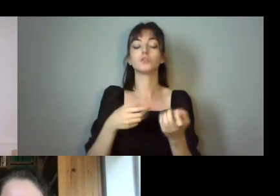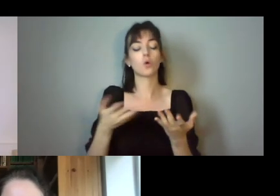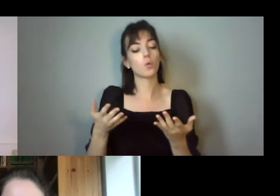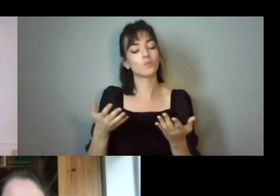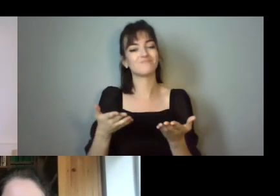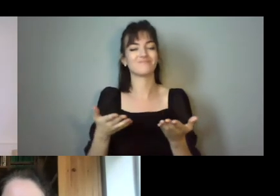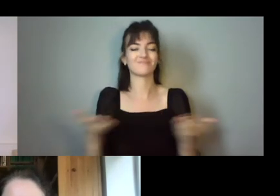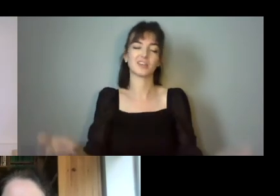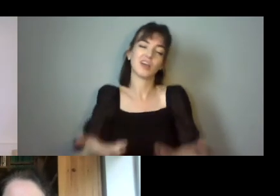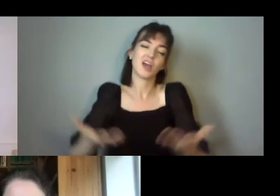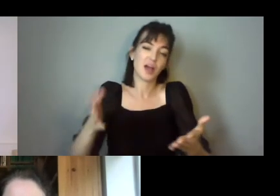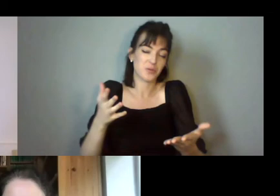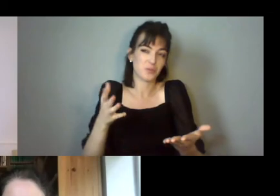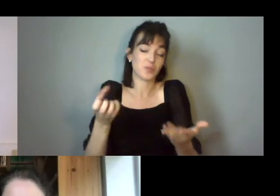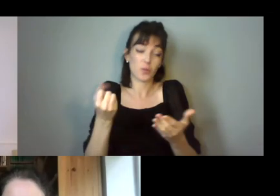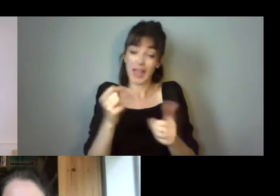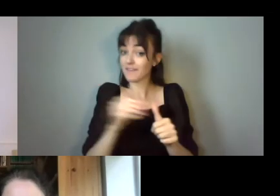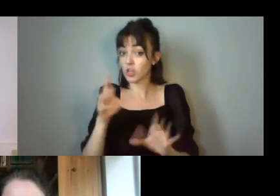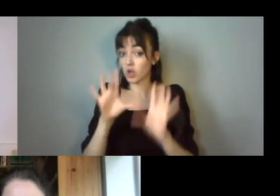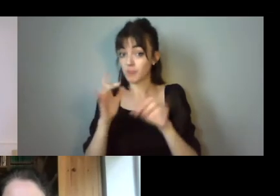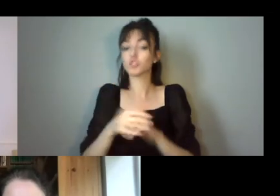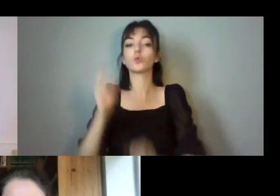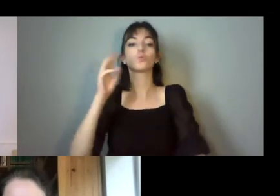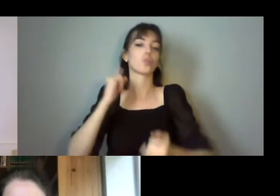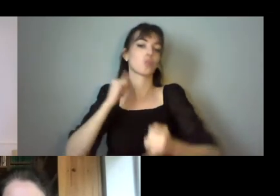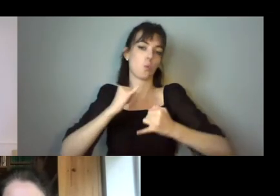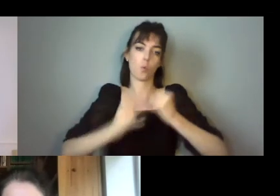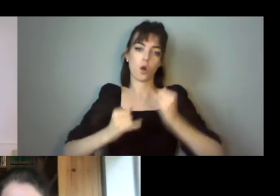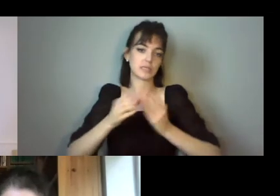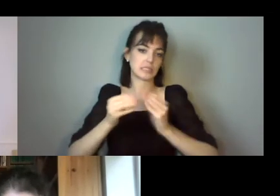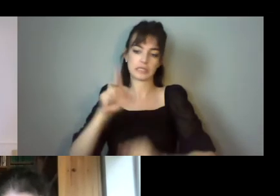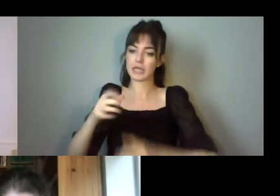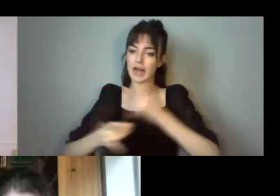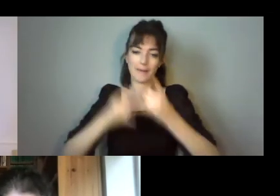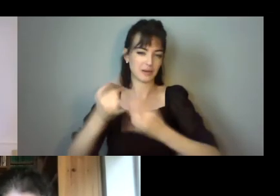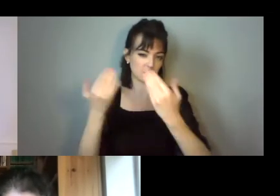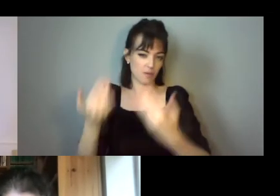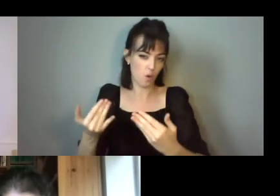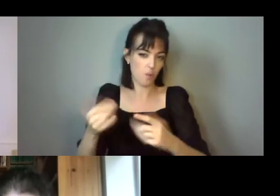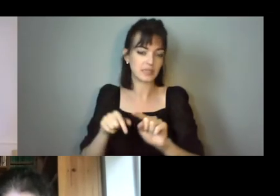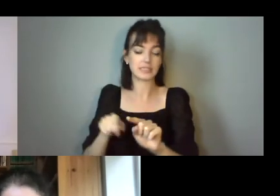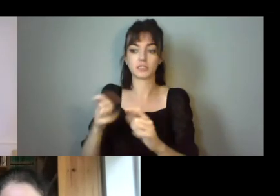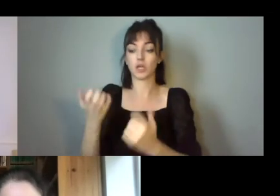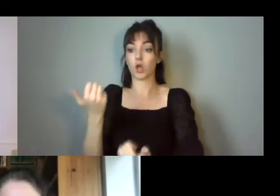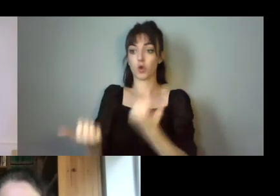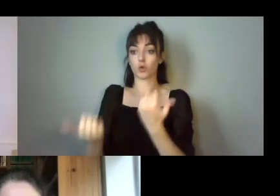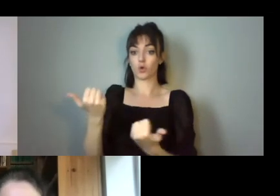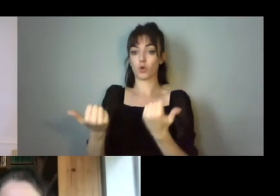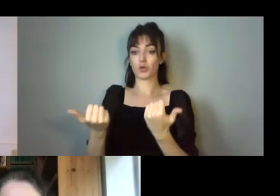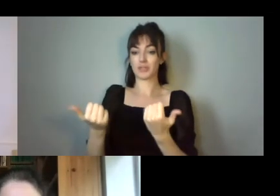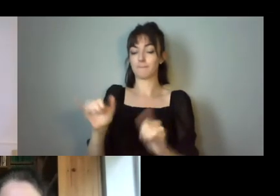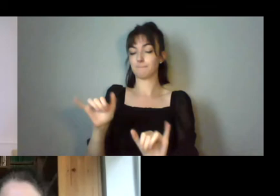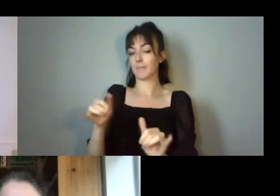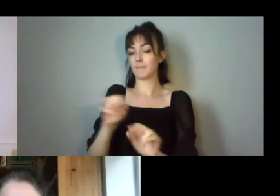another option so the worst case scenario that we are having now is that the courts may not be so